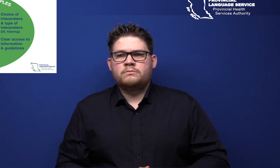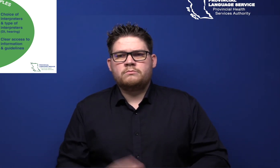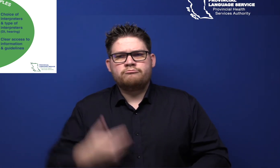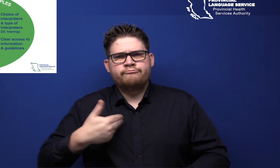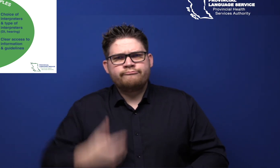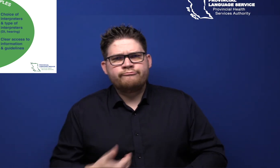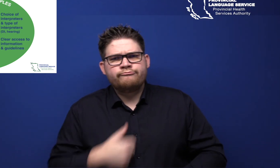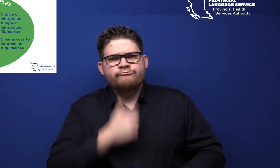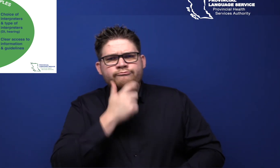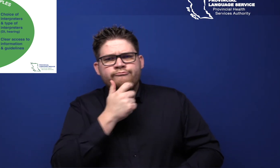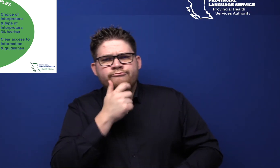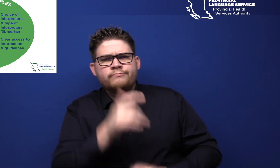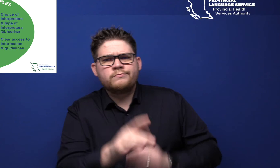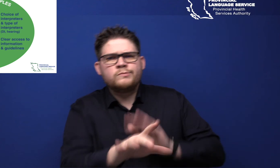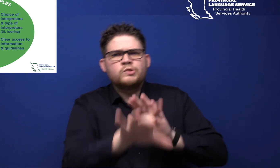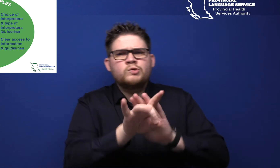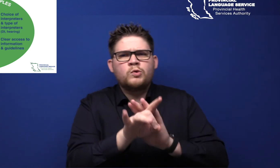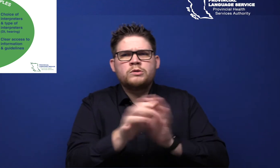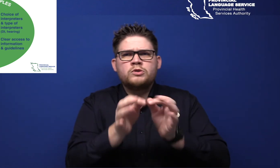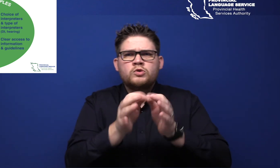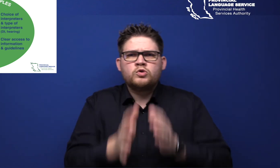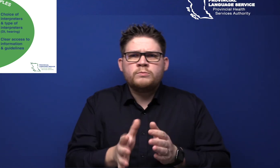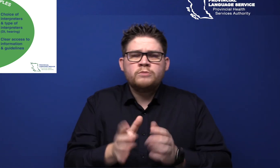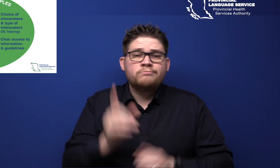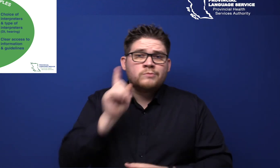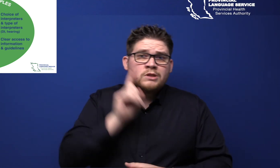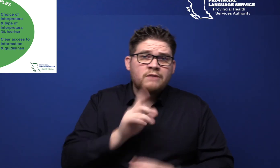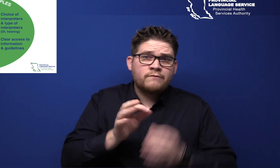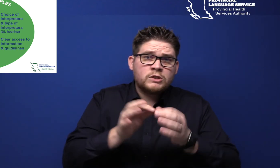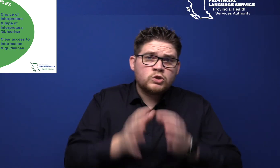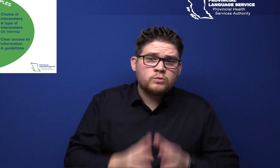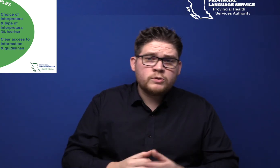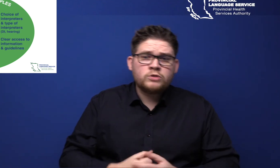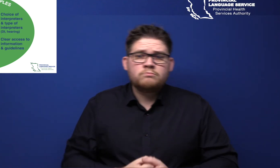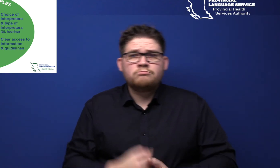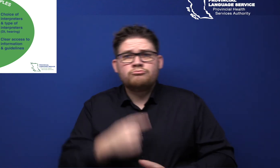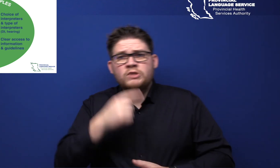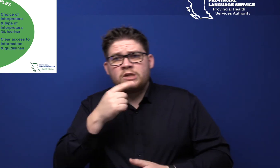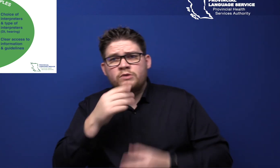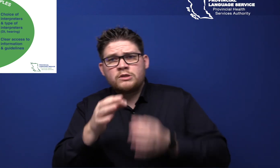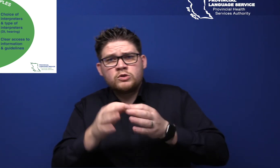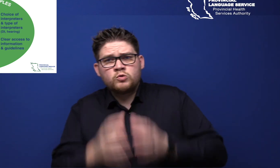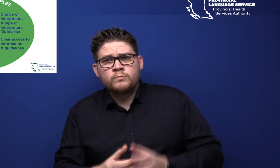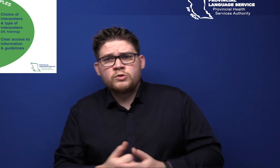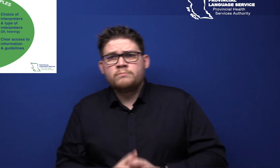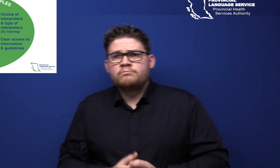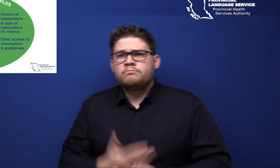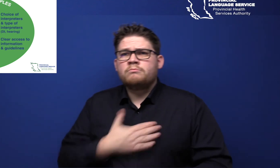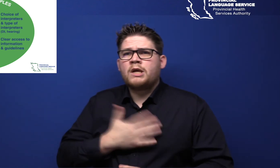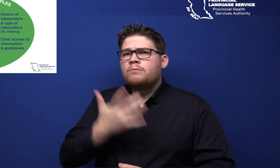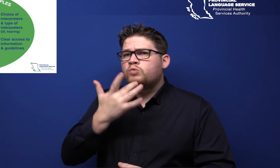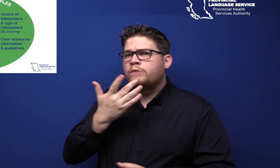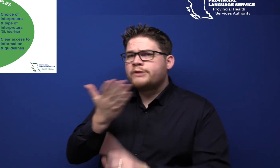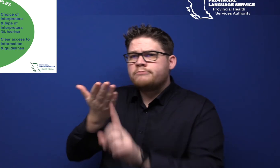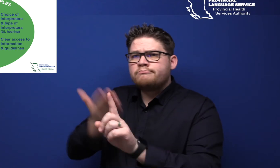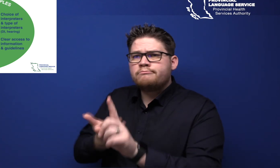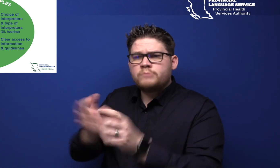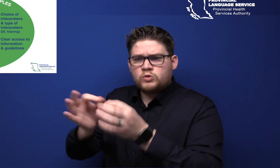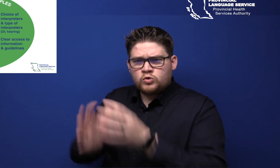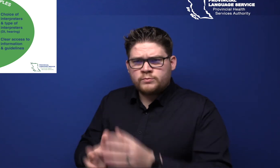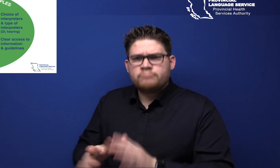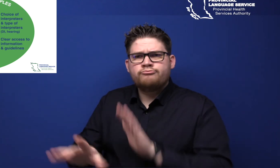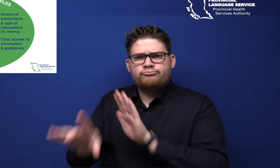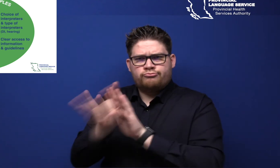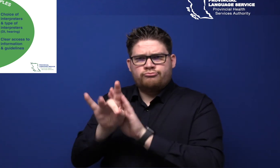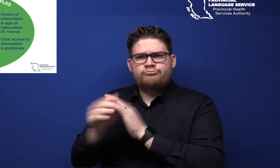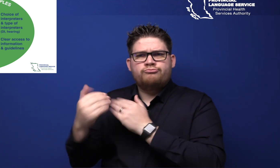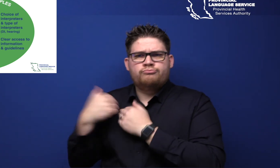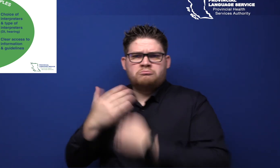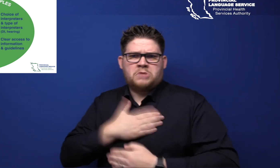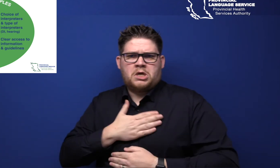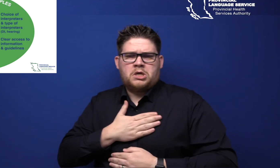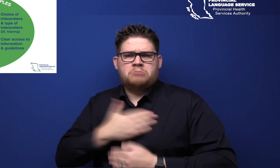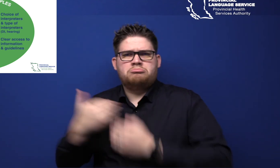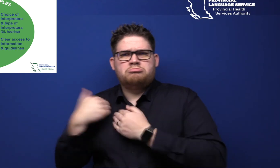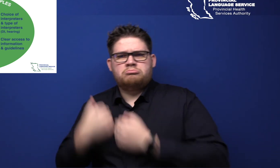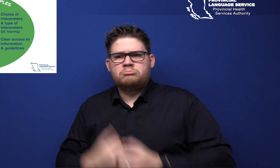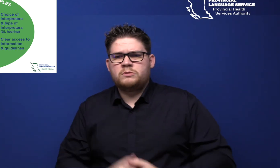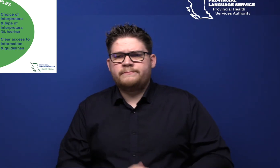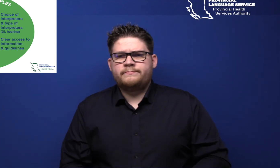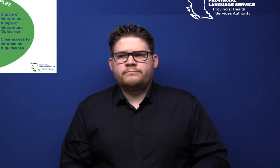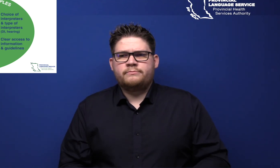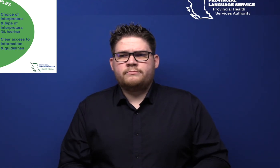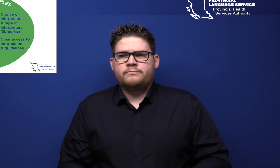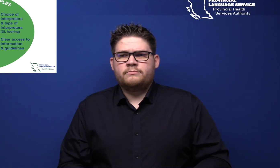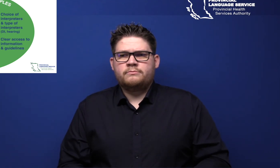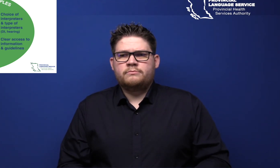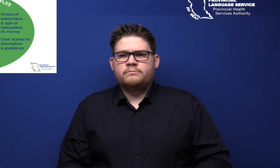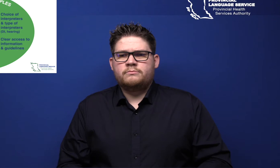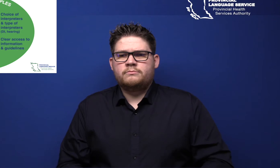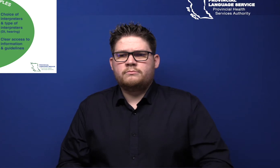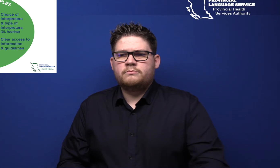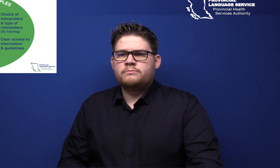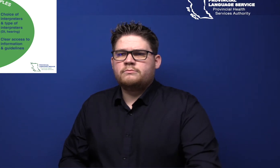AS WELL AS HAVING DEAF, DEAF-BLIND AND HARD OF HEARING INDIVIDUALS EASILY ACCESS THEIR CHOICE OF PREFERRED INTERPRETERS.